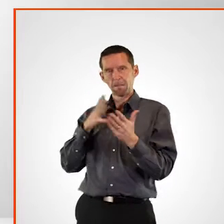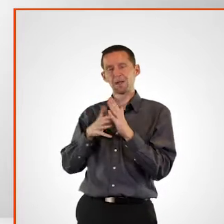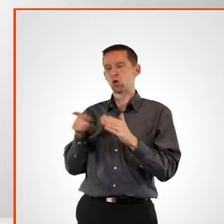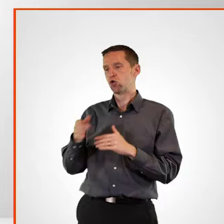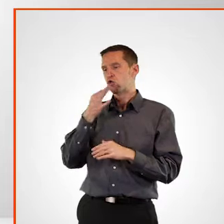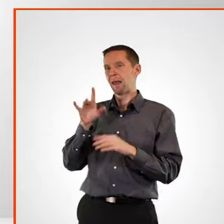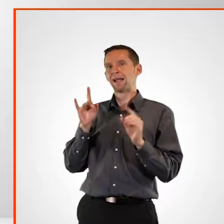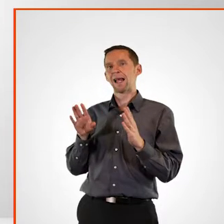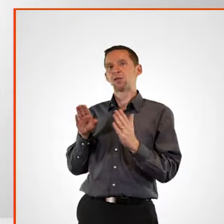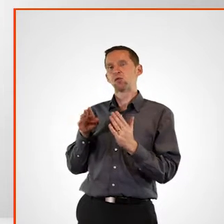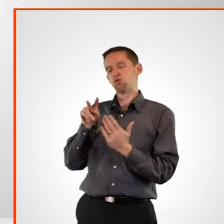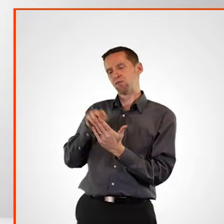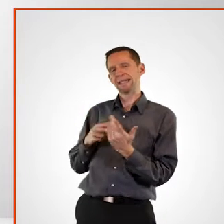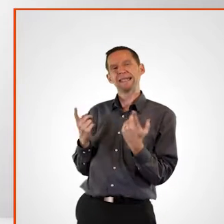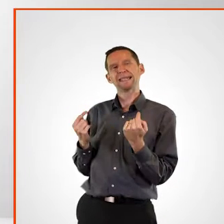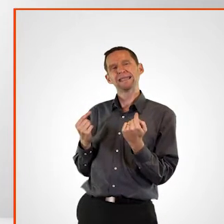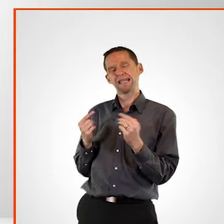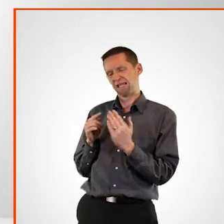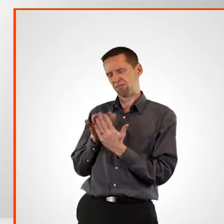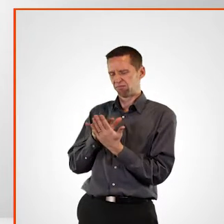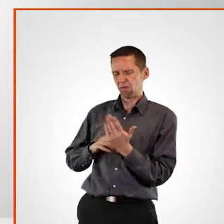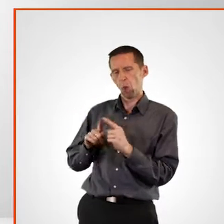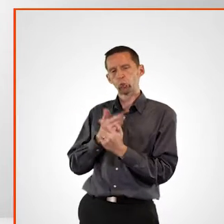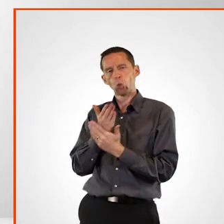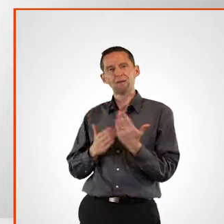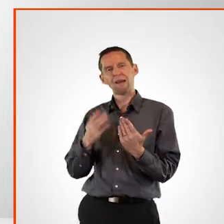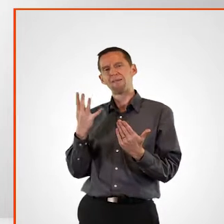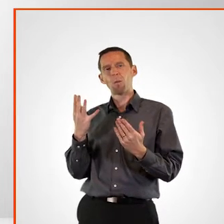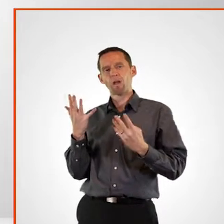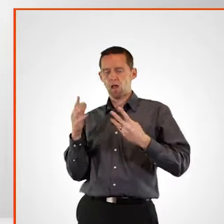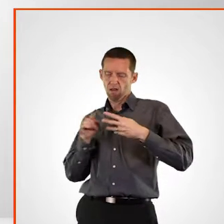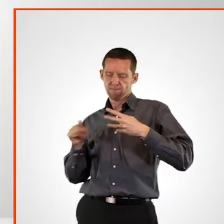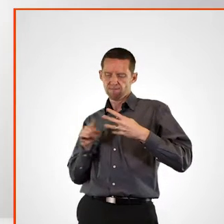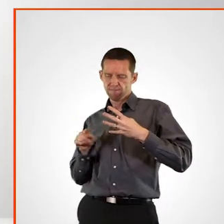but the children start out reading a very easy passage, a little story of four or five lines,